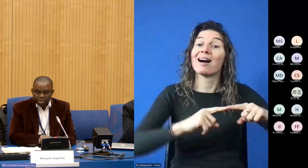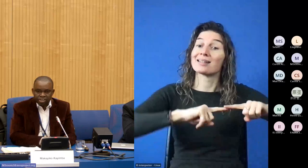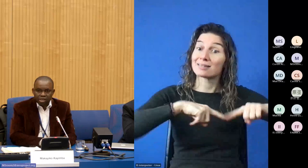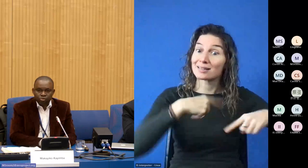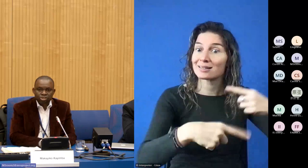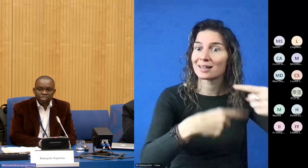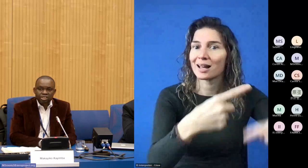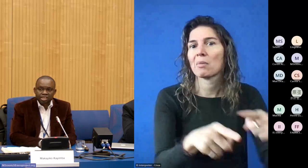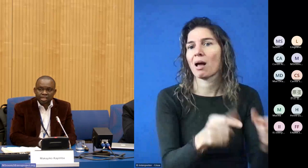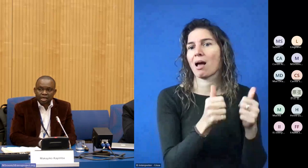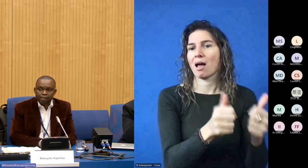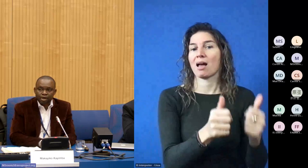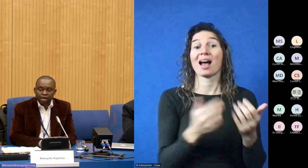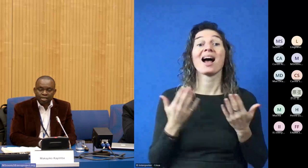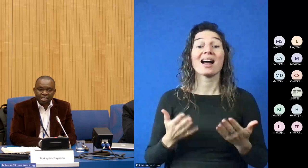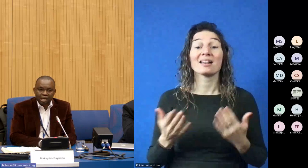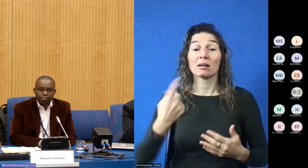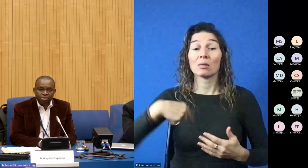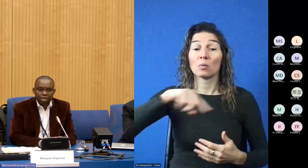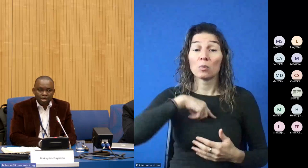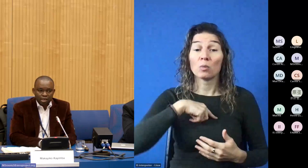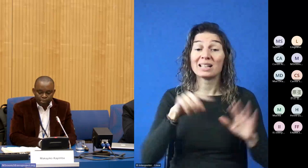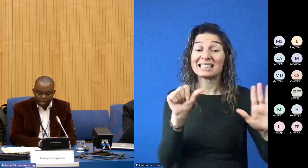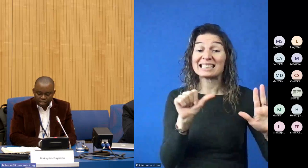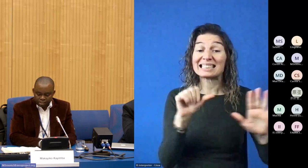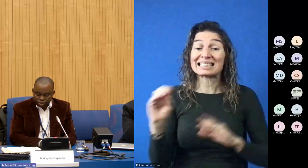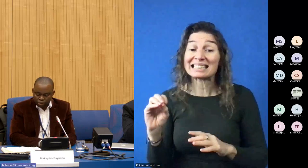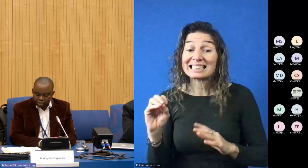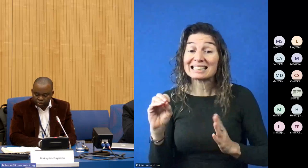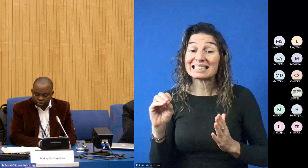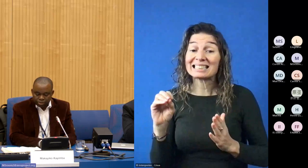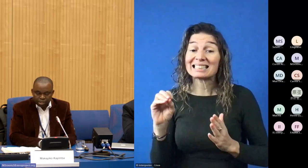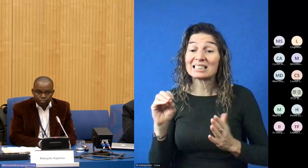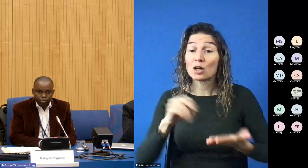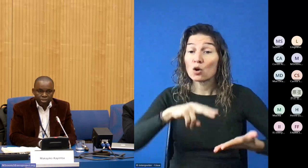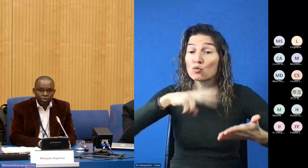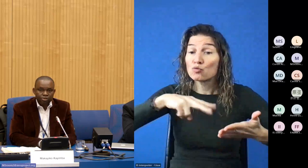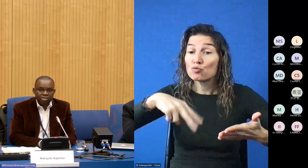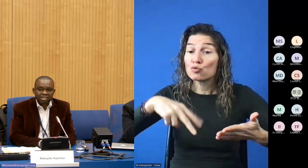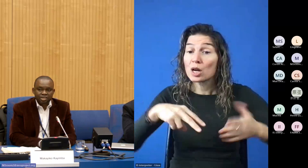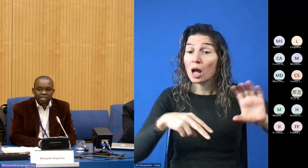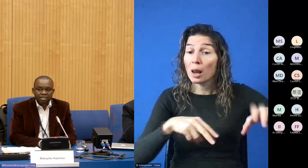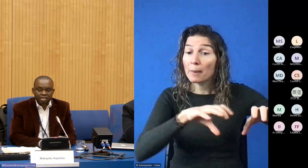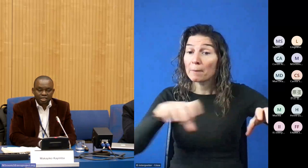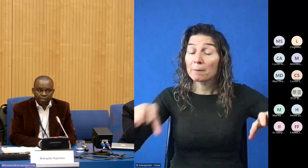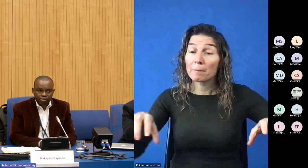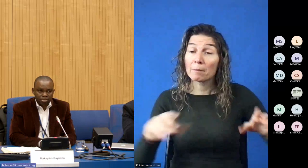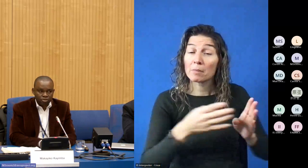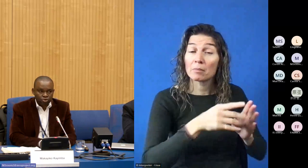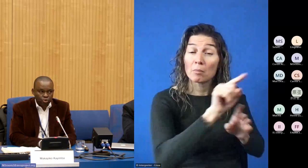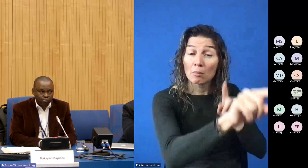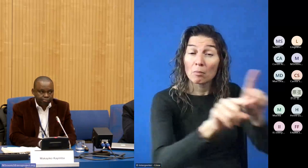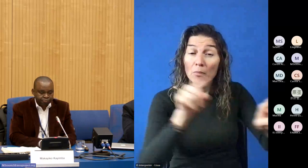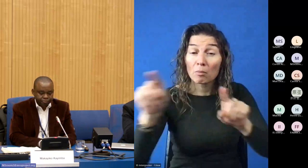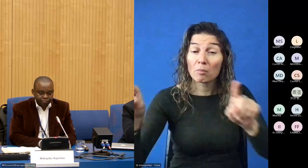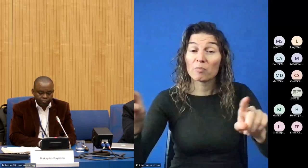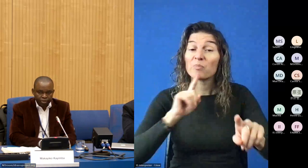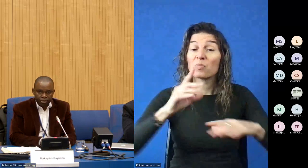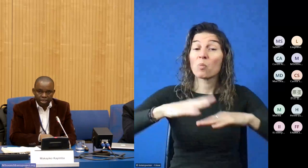are reaching out to different reading clubs, but we are working with different reading clubs. So,